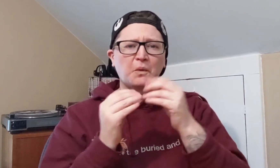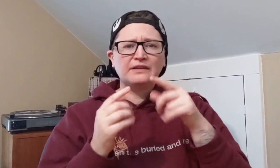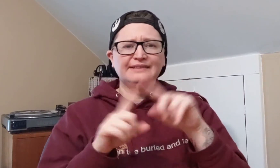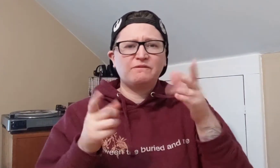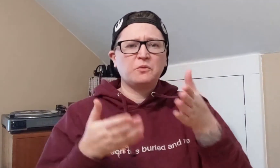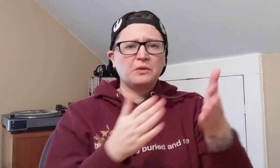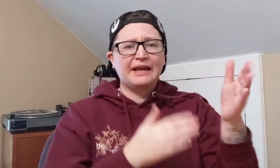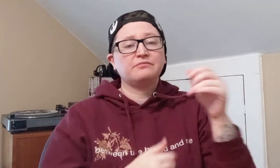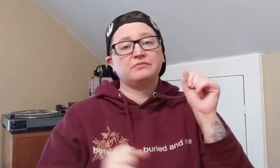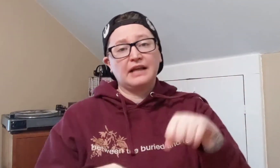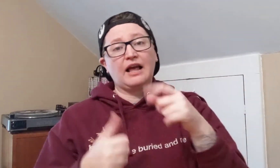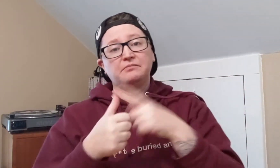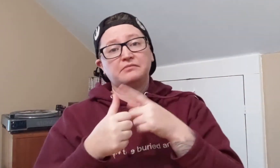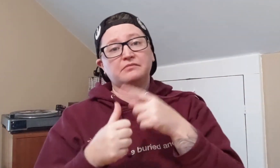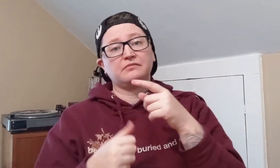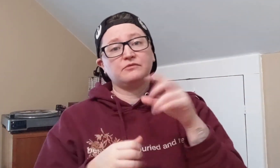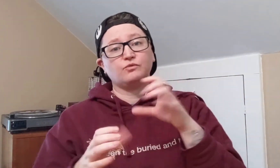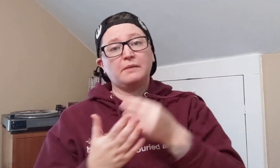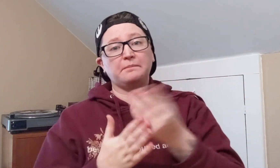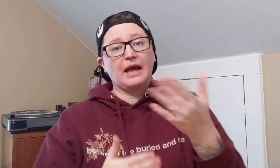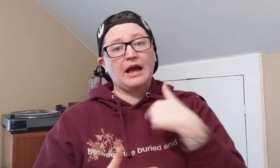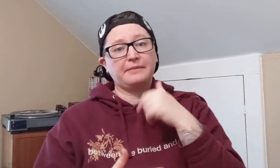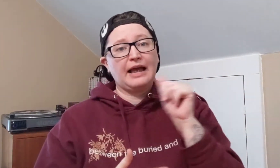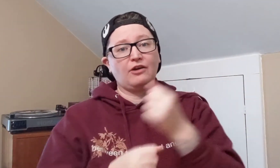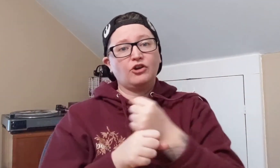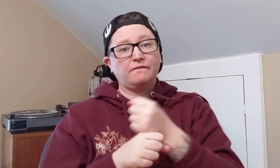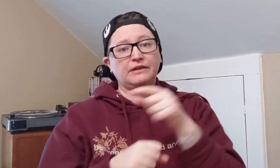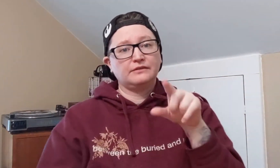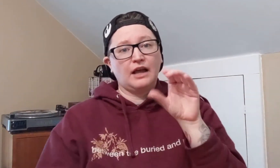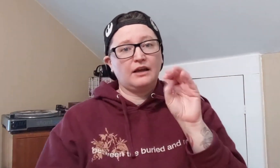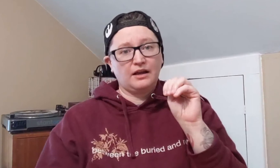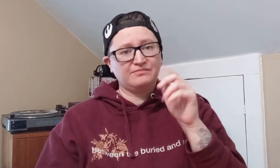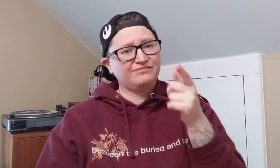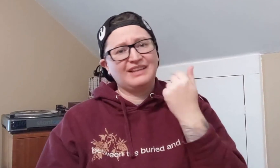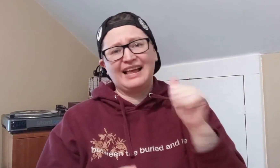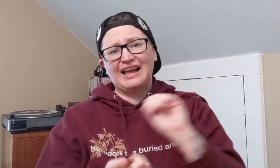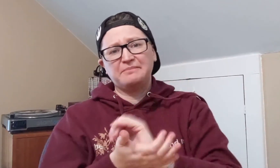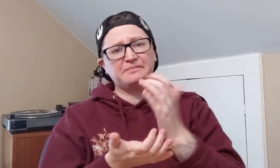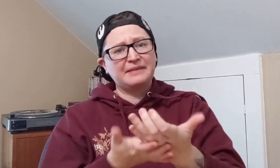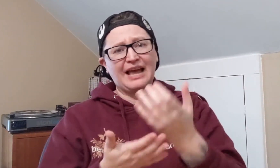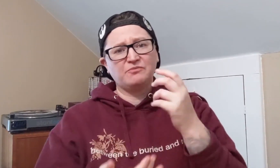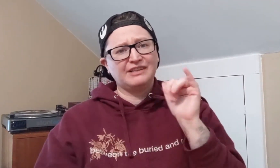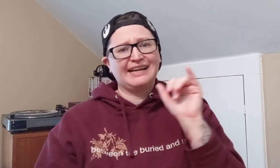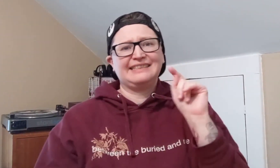to support any different way you can do so through buymeacoffee.com and that's just for